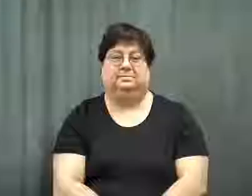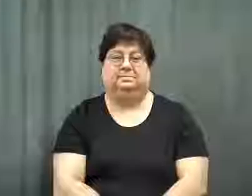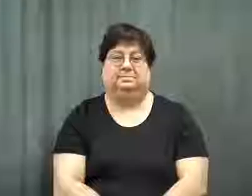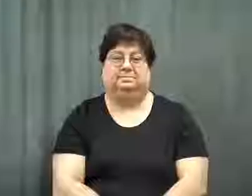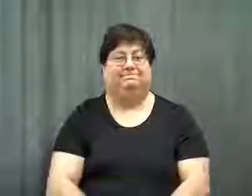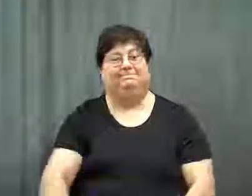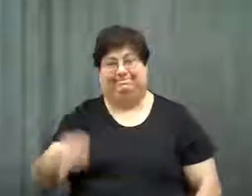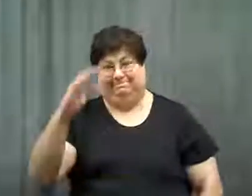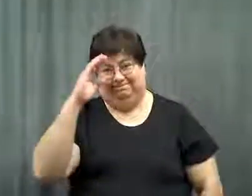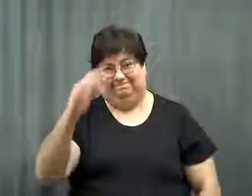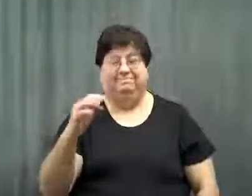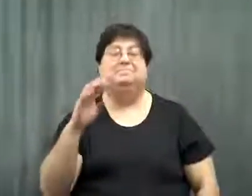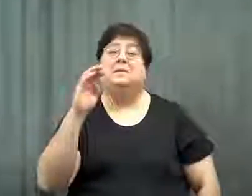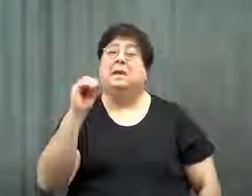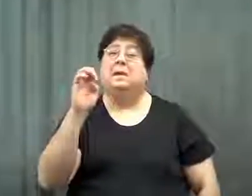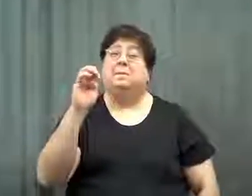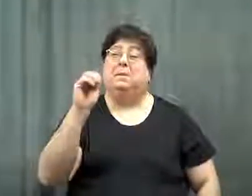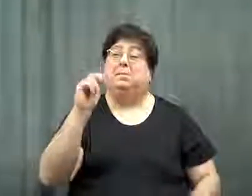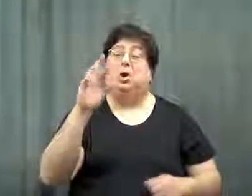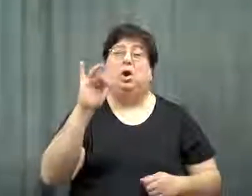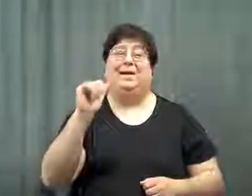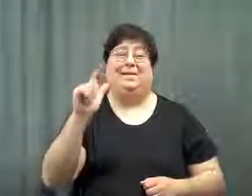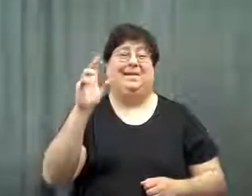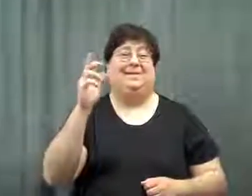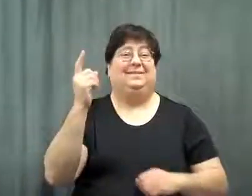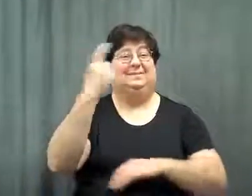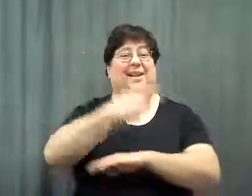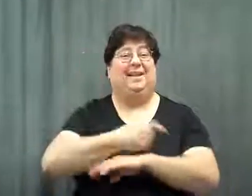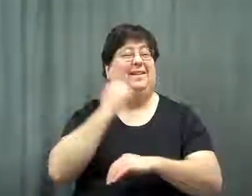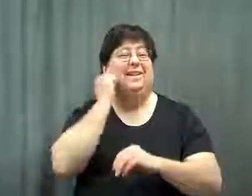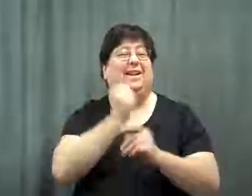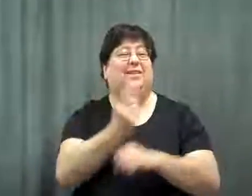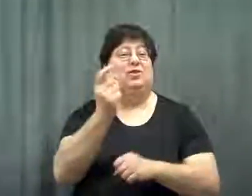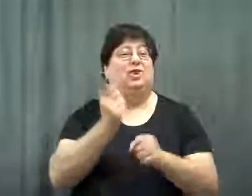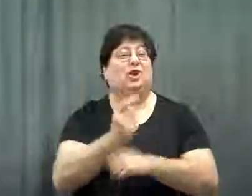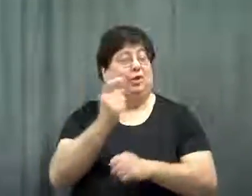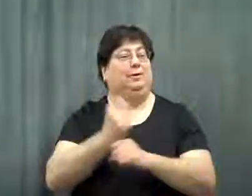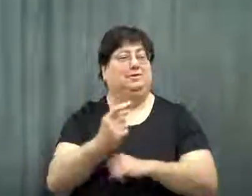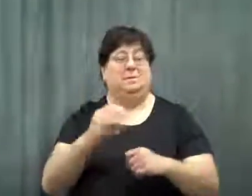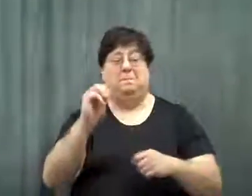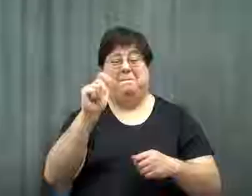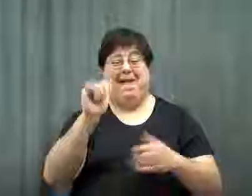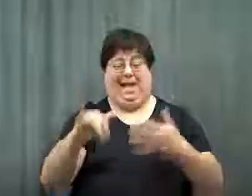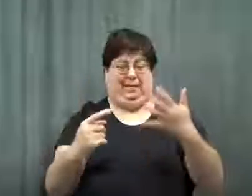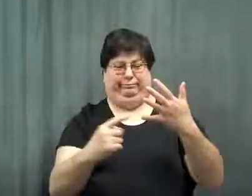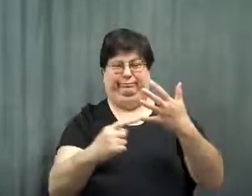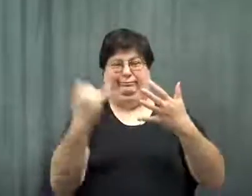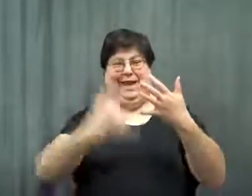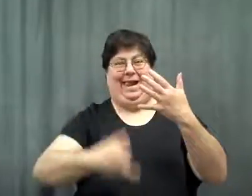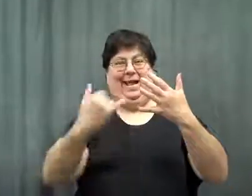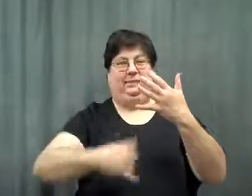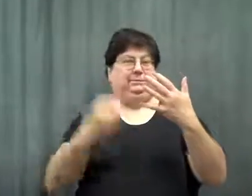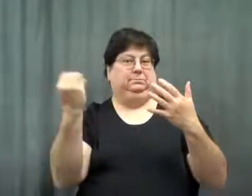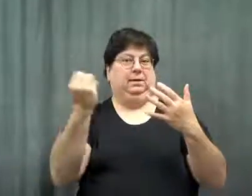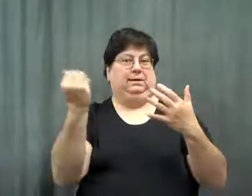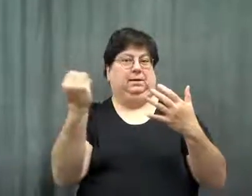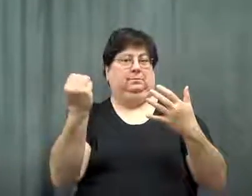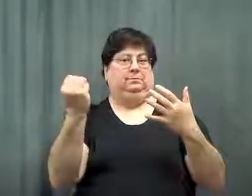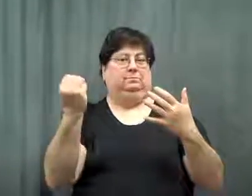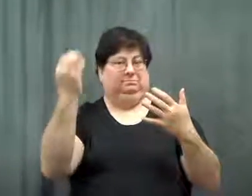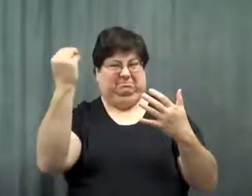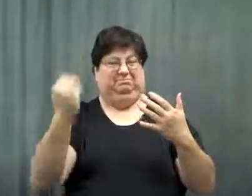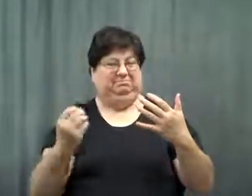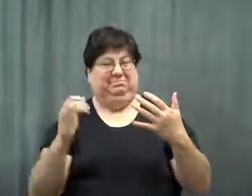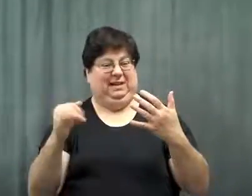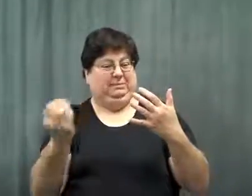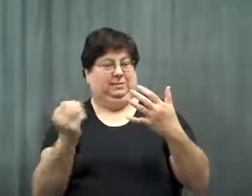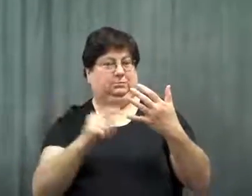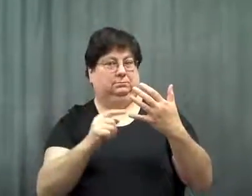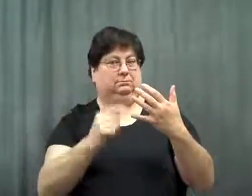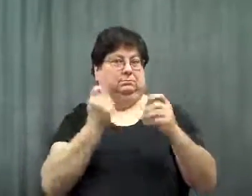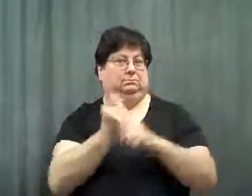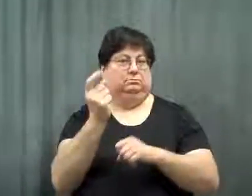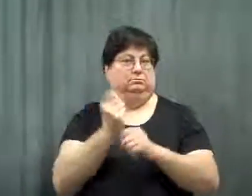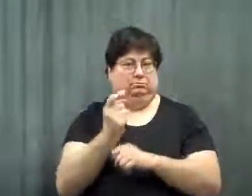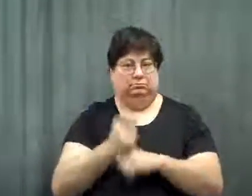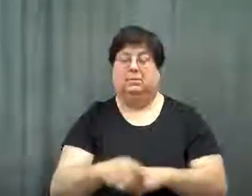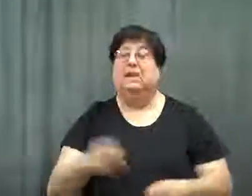Hi! Memorial Day falls on the last Monday in May every year.